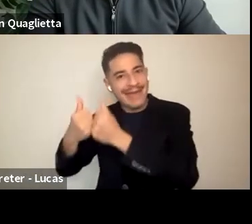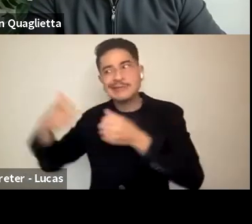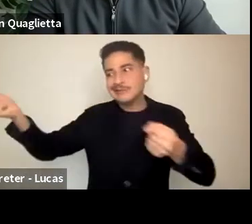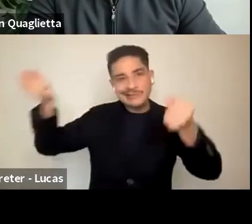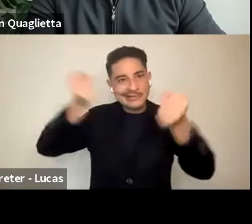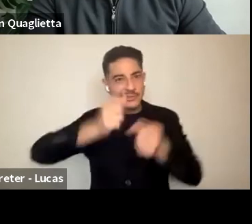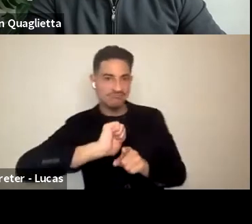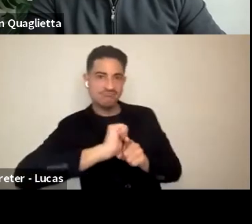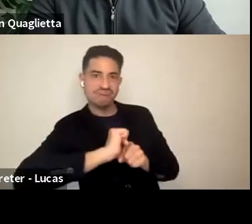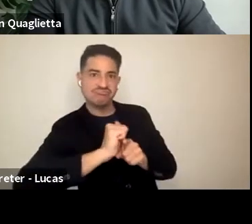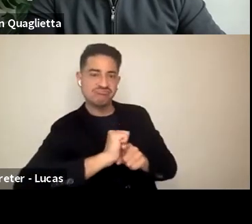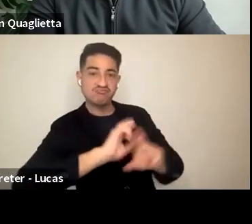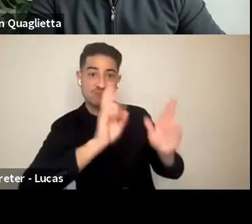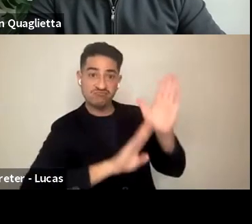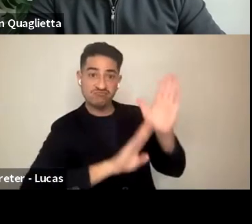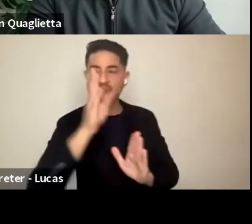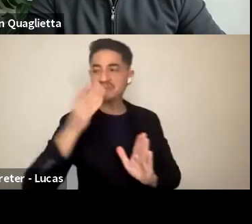that person into becoming a full time SEO.